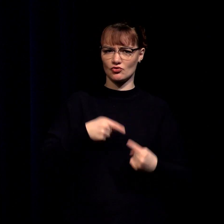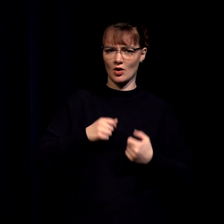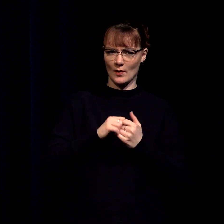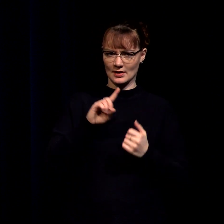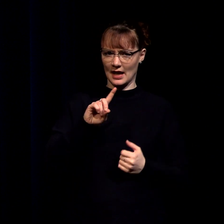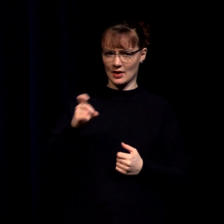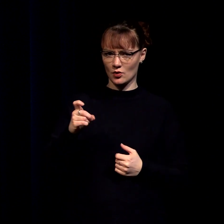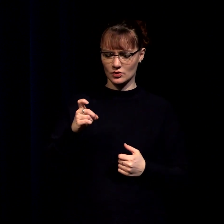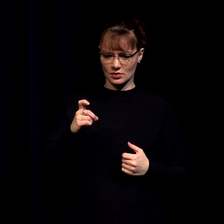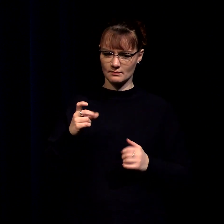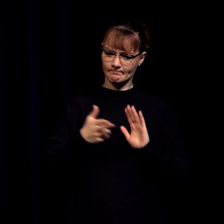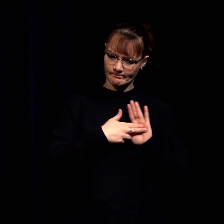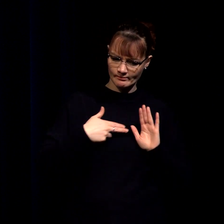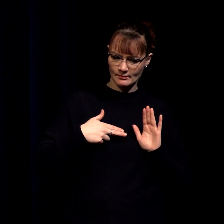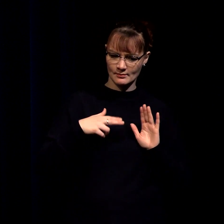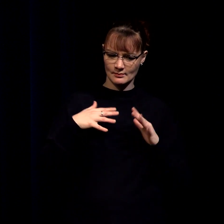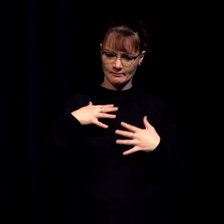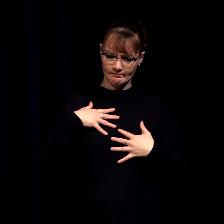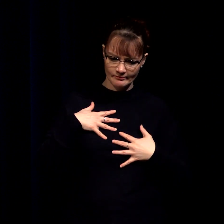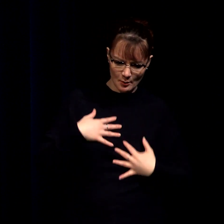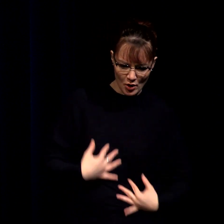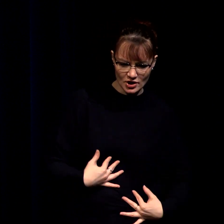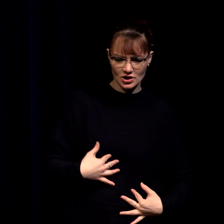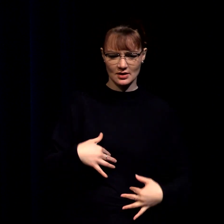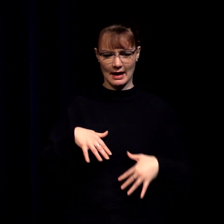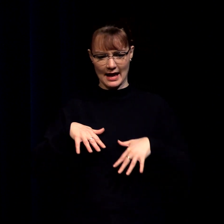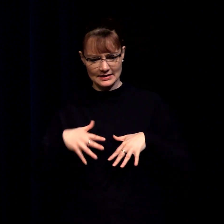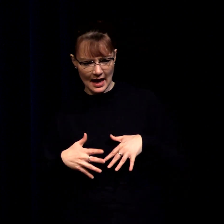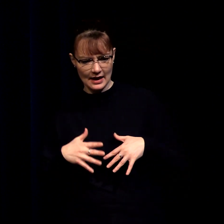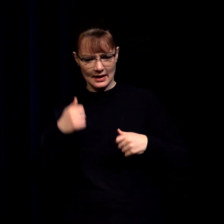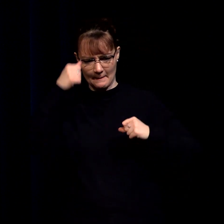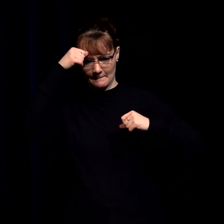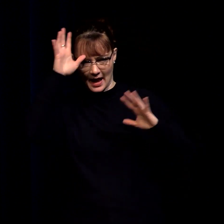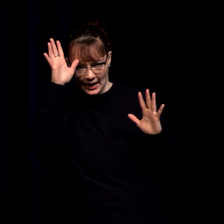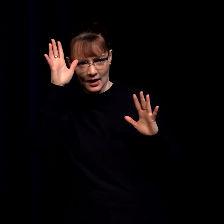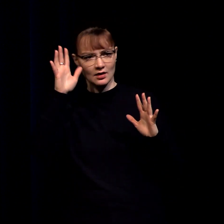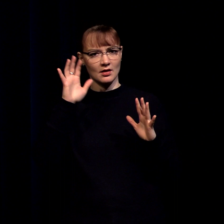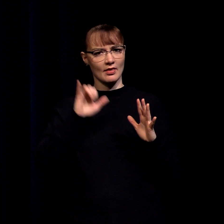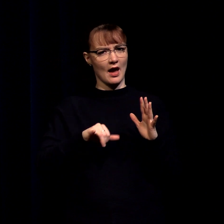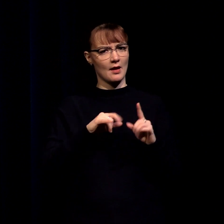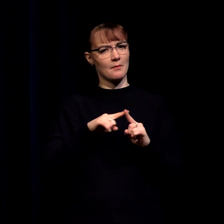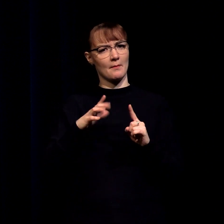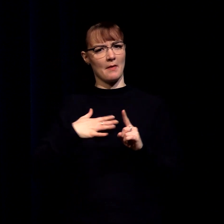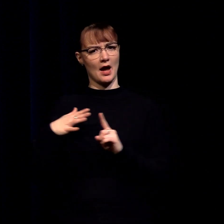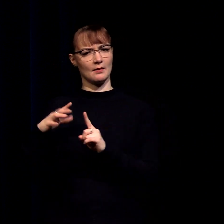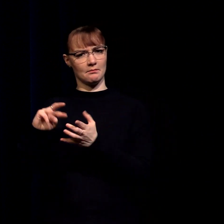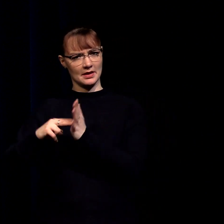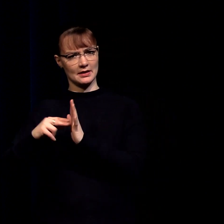anxiety and panic and depression. What I'm talking about when I refer to anxiety here is situational. It's